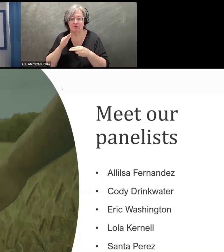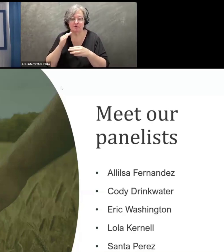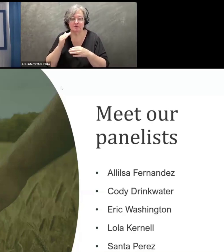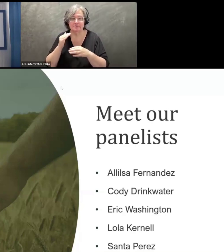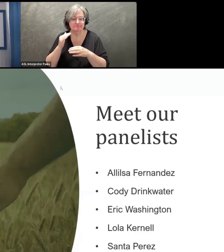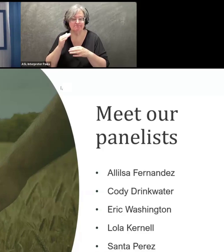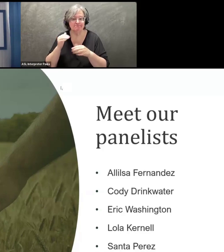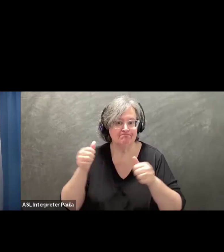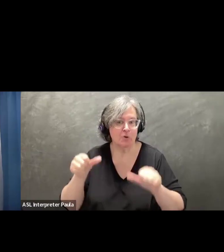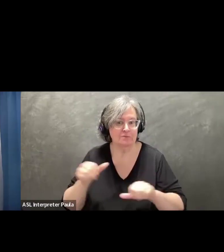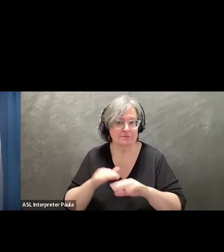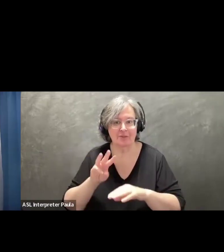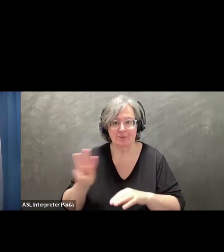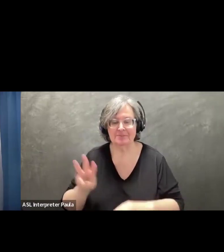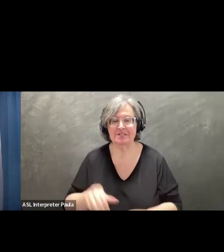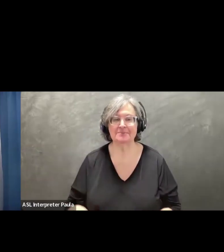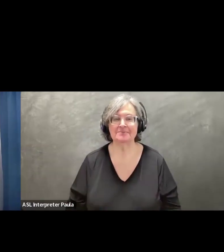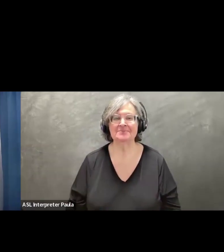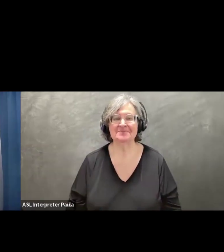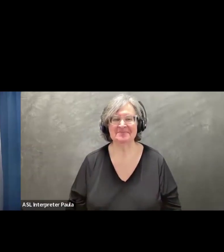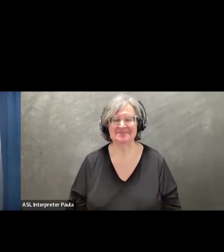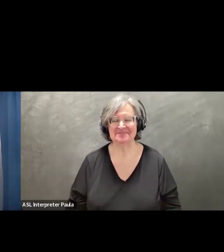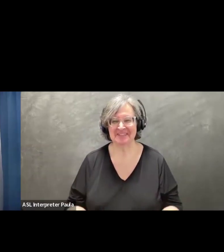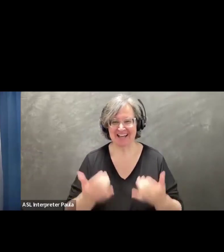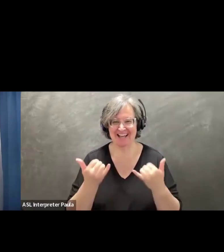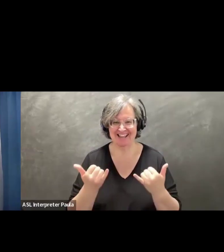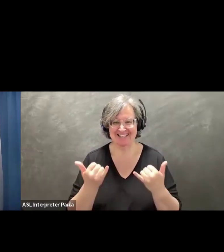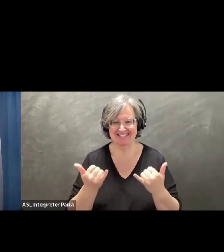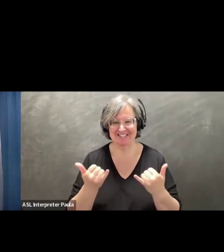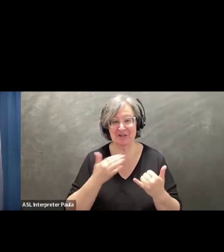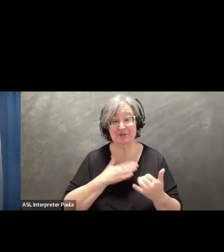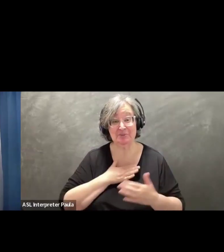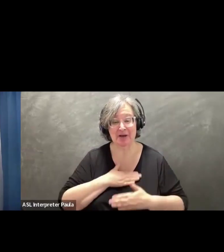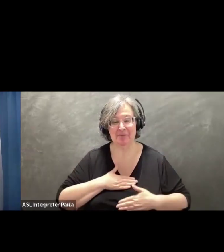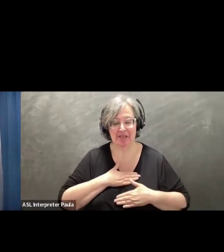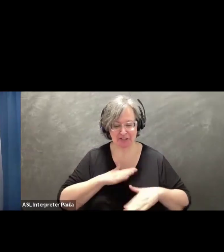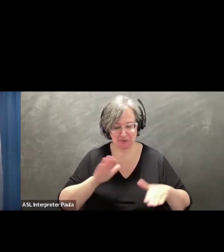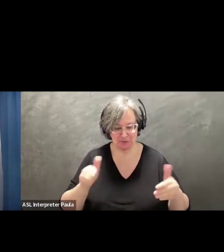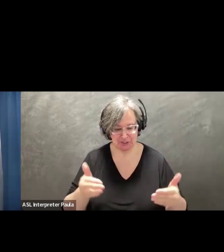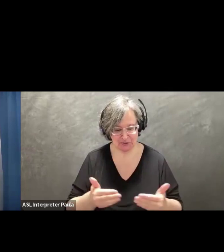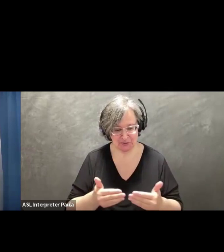website. So at this point, it is my pleasure to introduce a